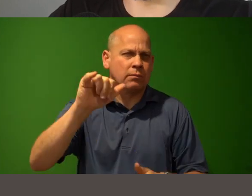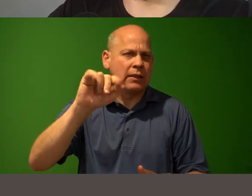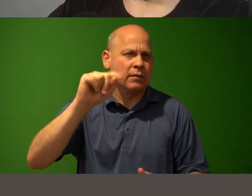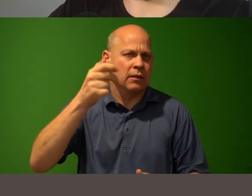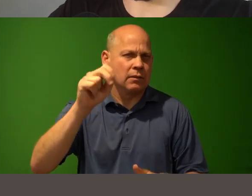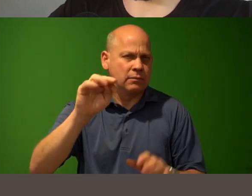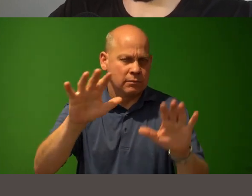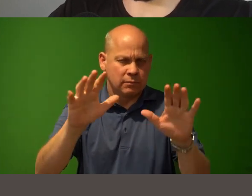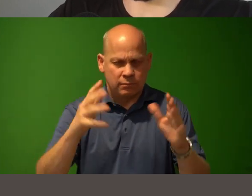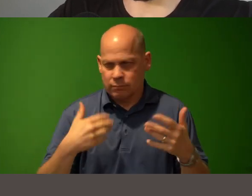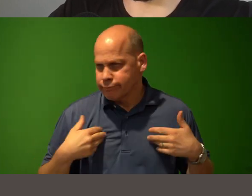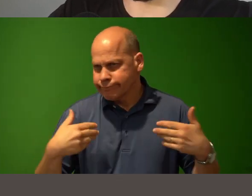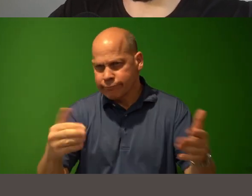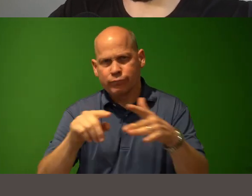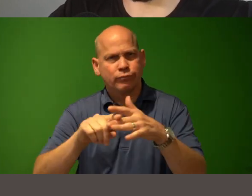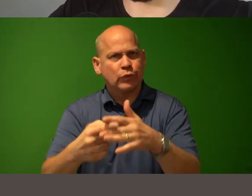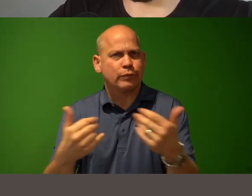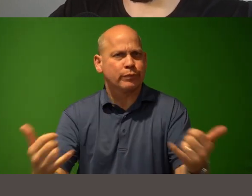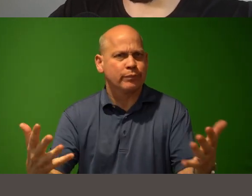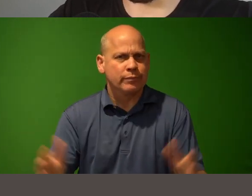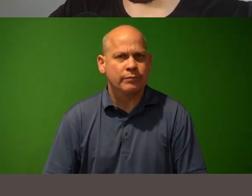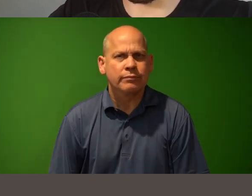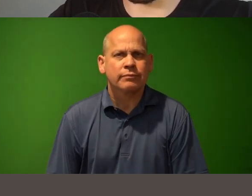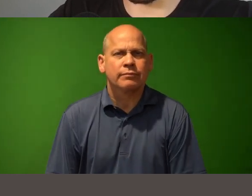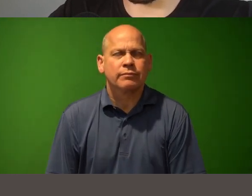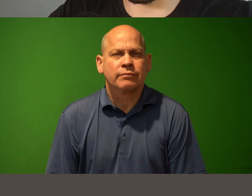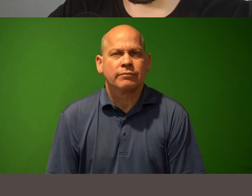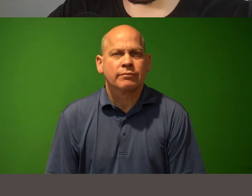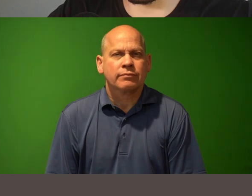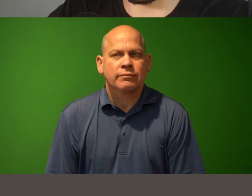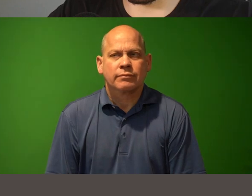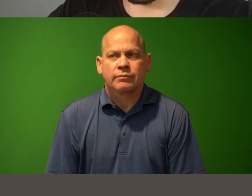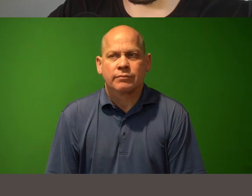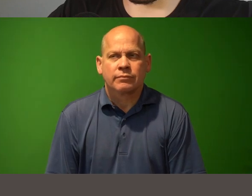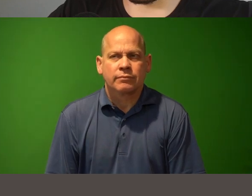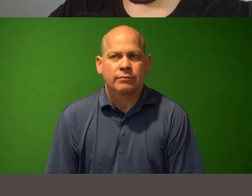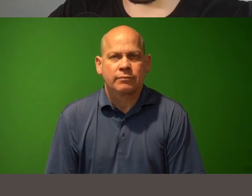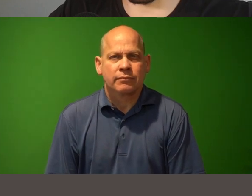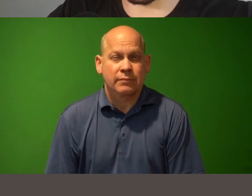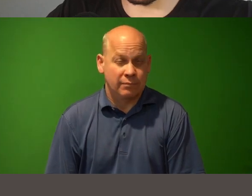Let's get started.